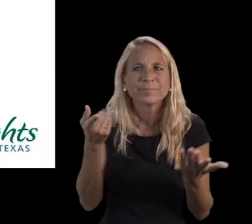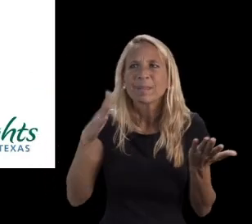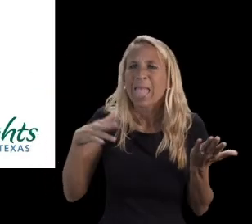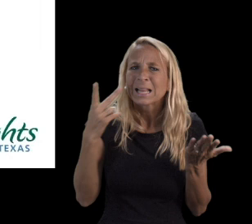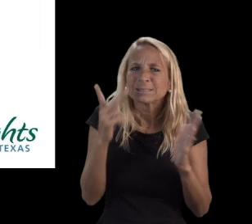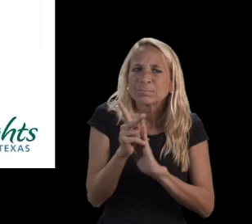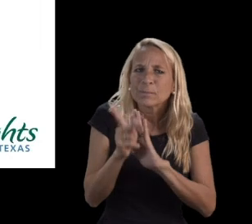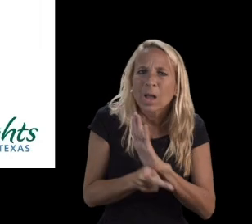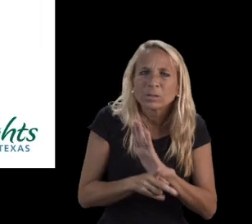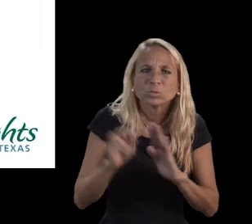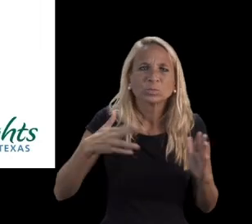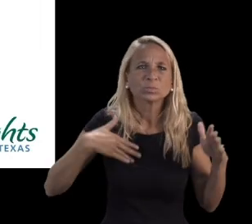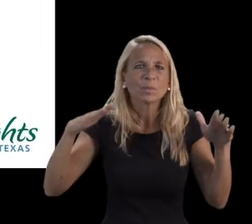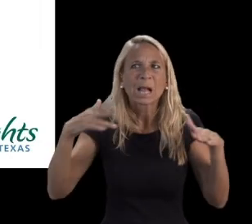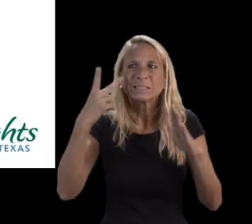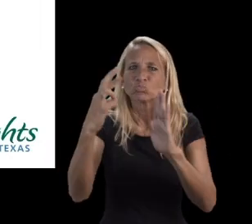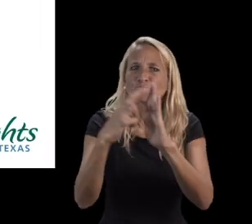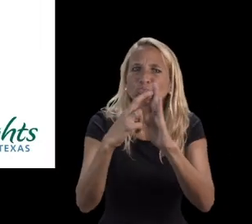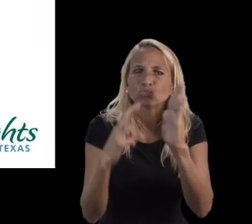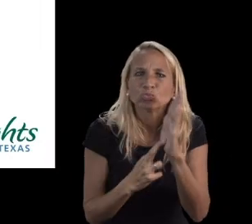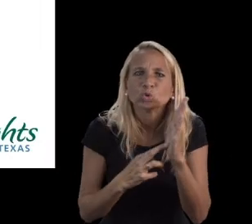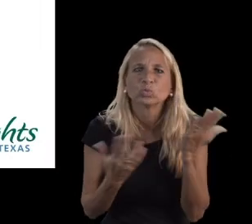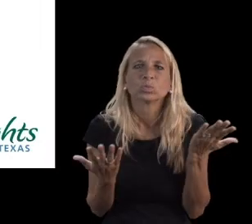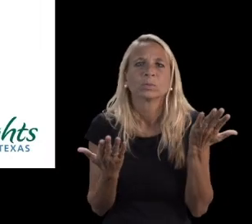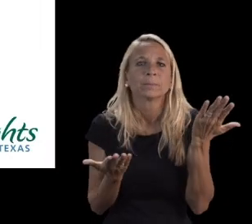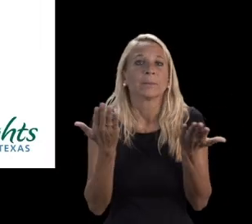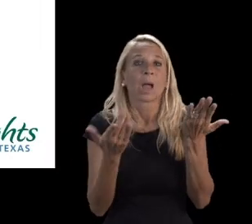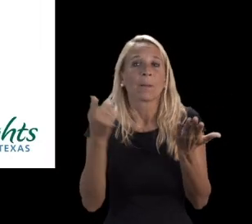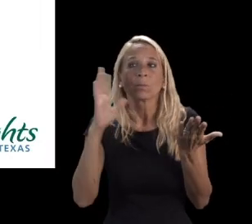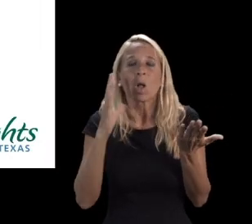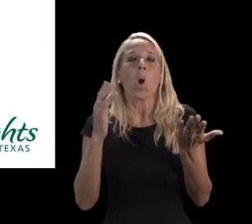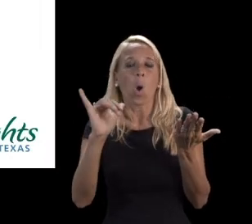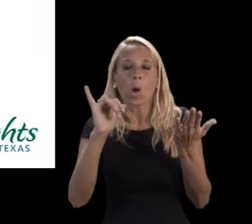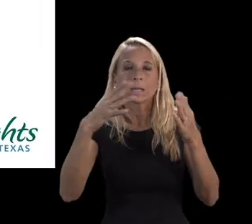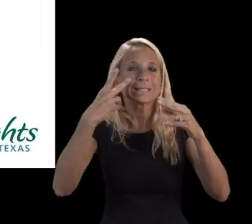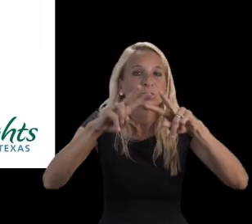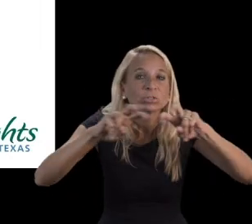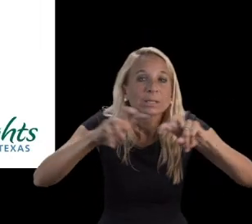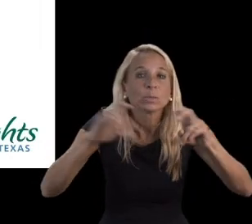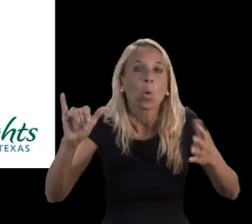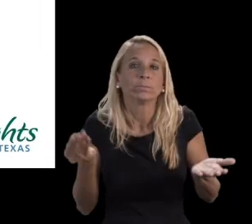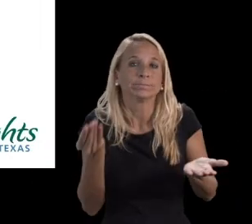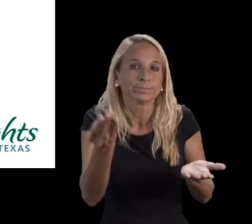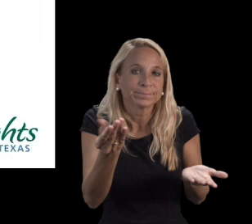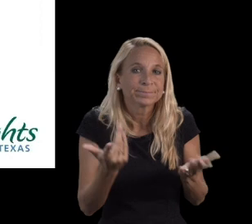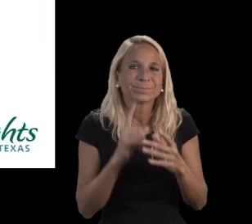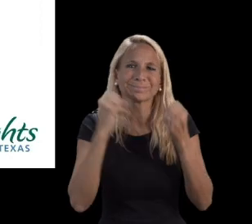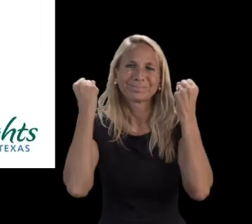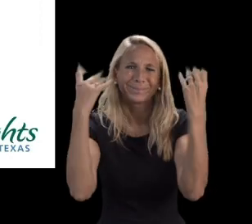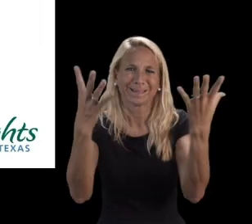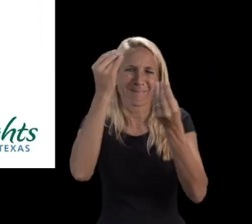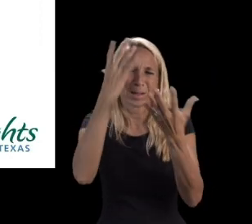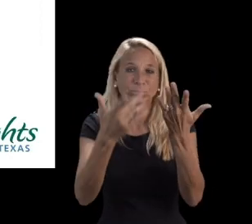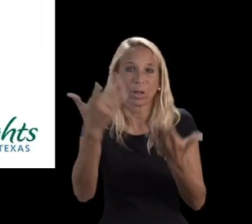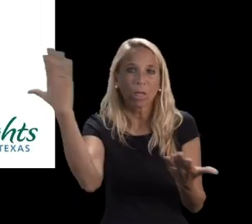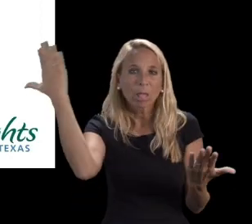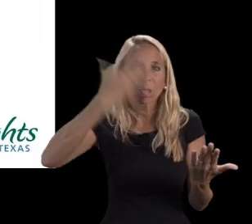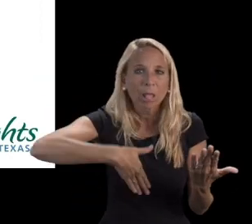you might not have seen the rules, you might not have seen copies of your assessment. There's a lot of information you might be missing at this